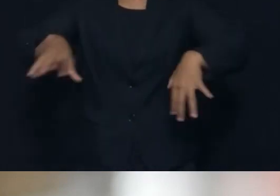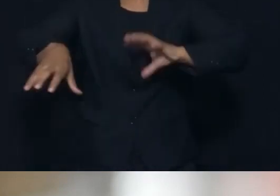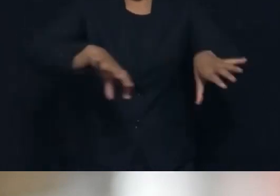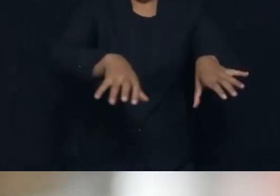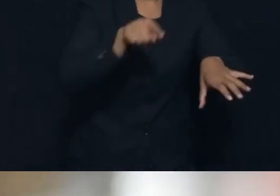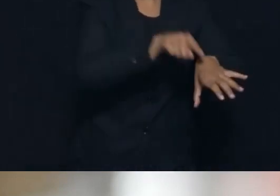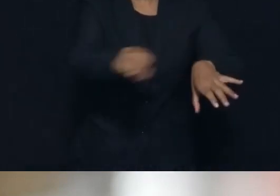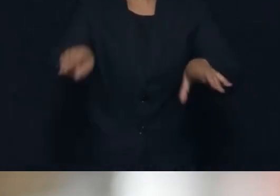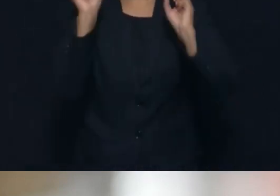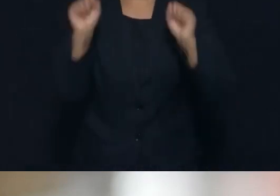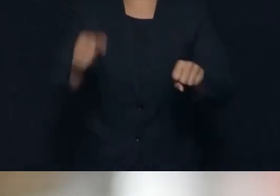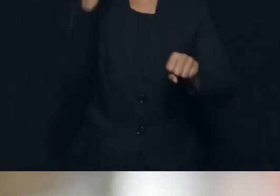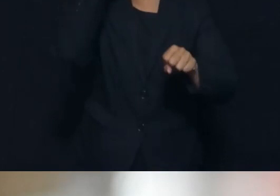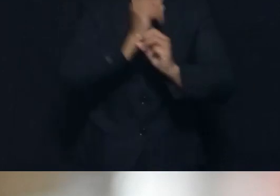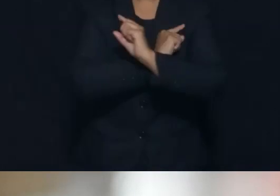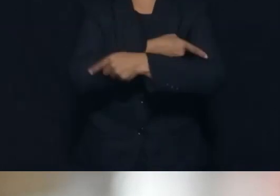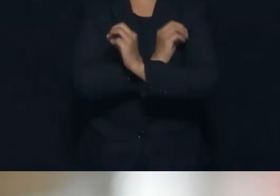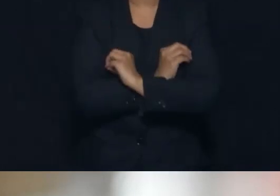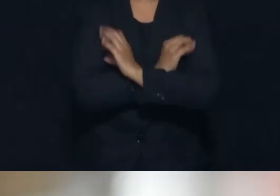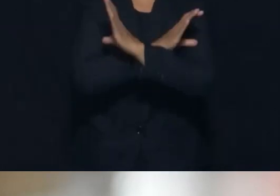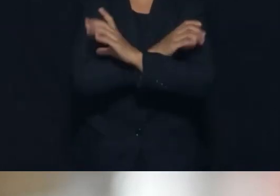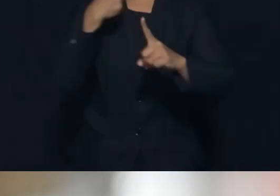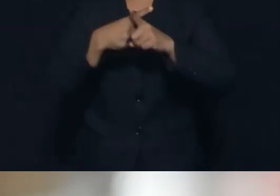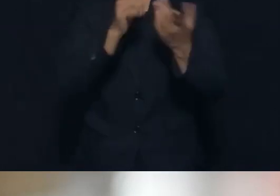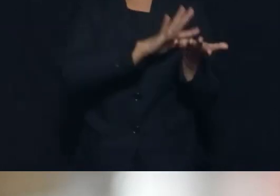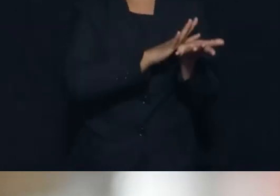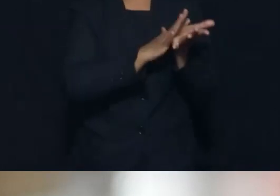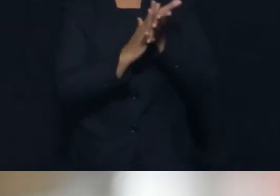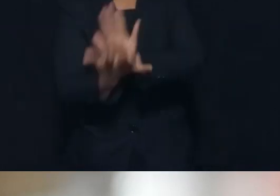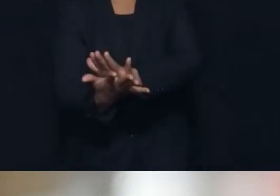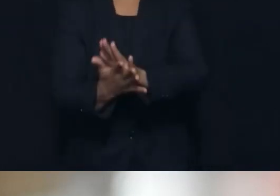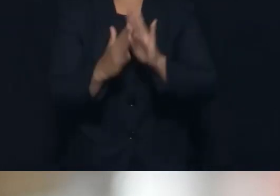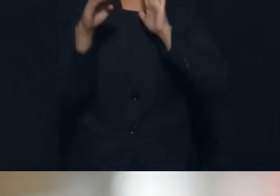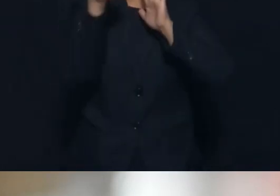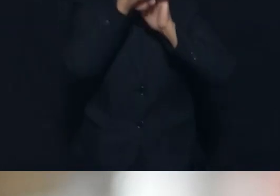To implement our accessibility legislation.